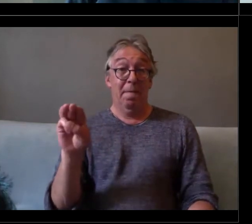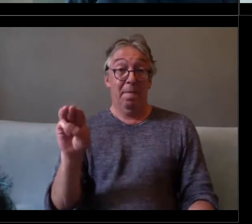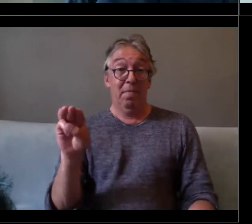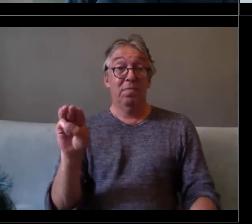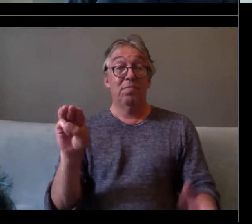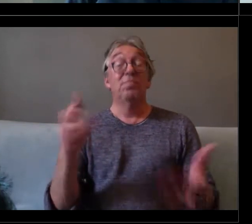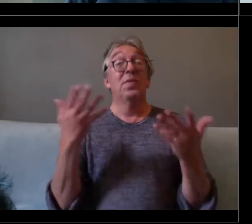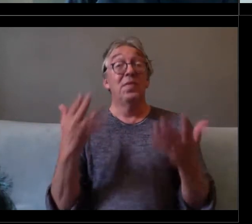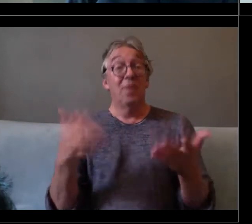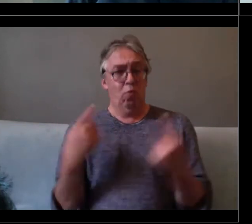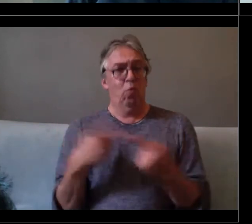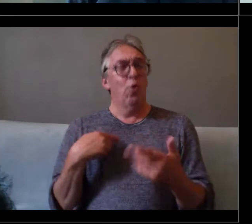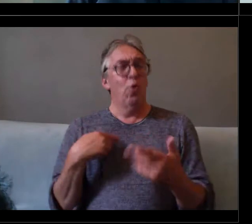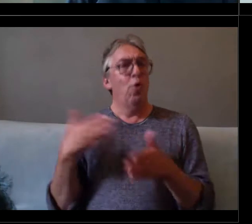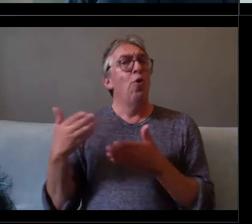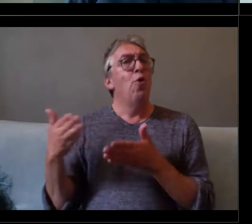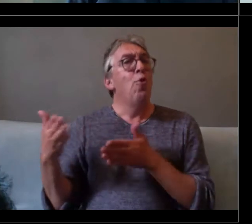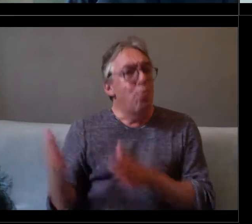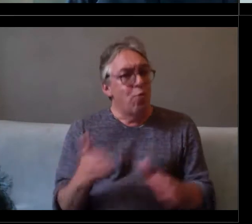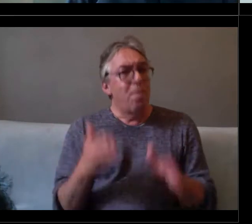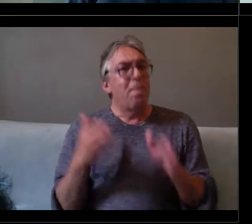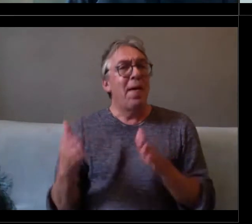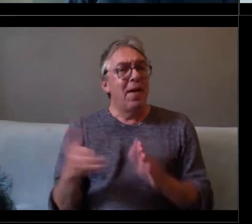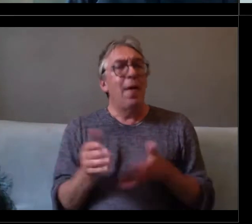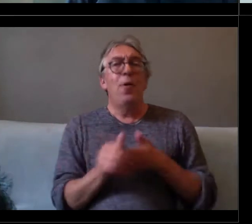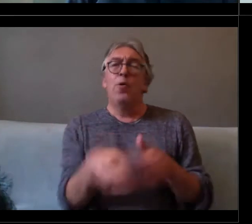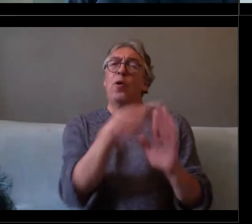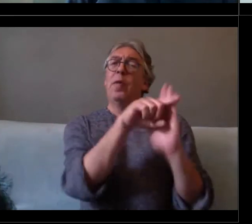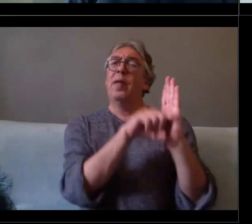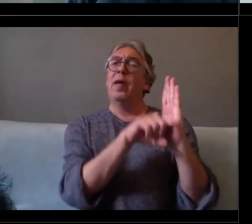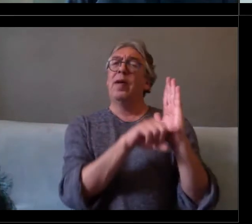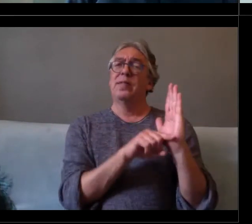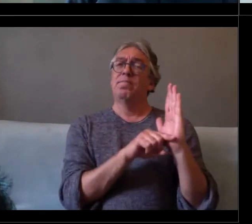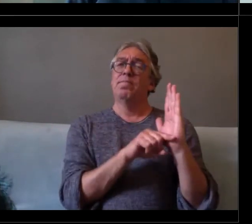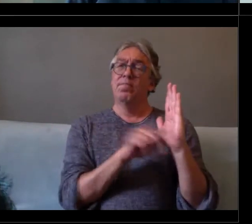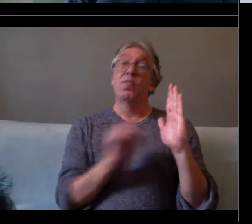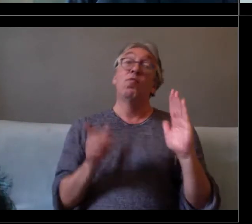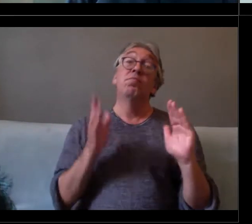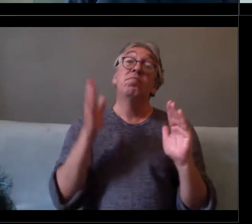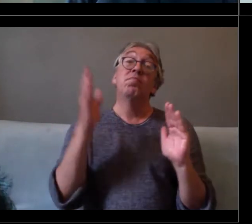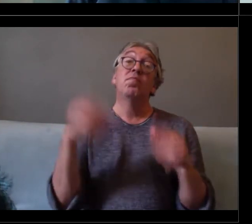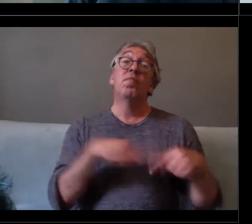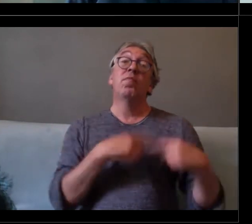guidelines for inclusive volunteering, that's one of the things of the project.